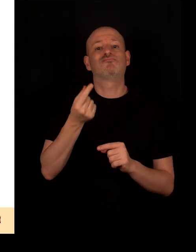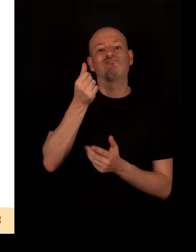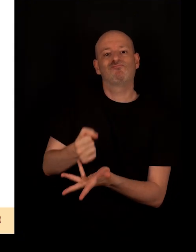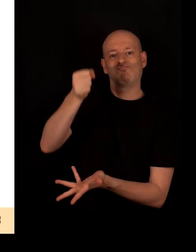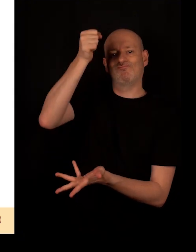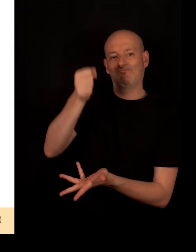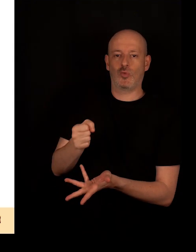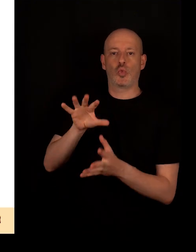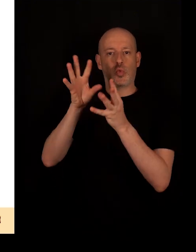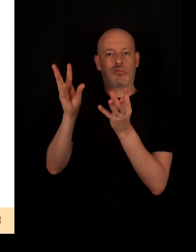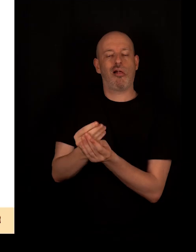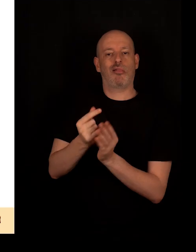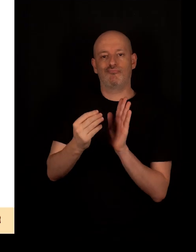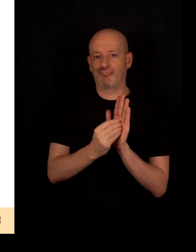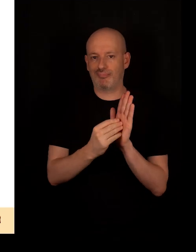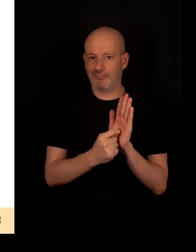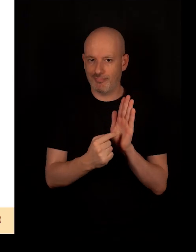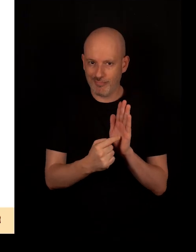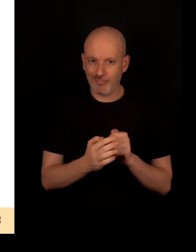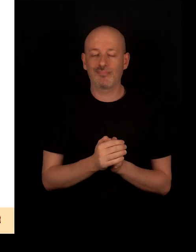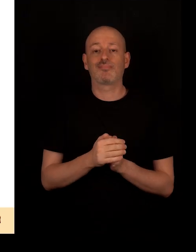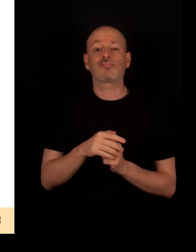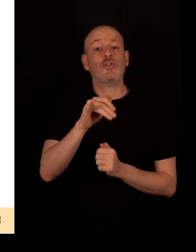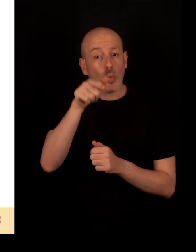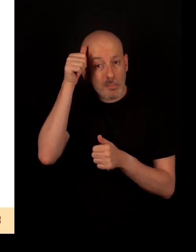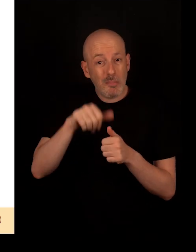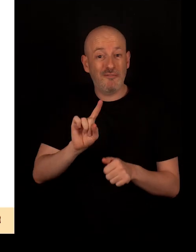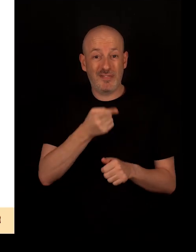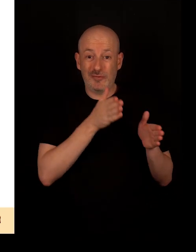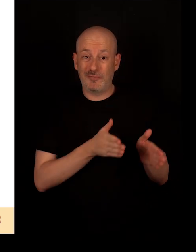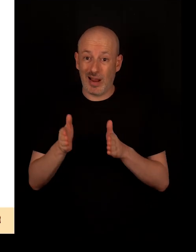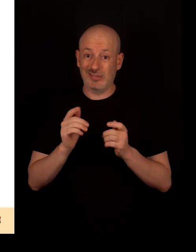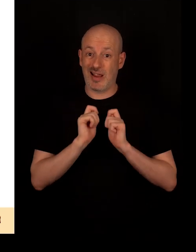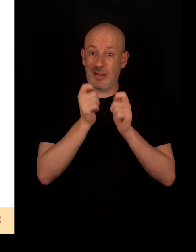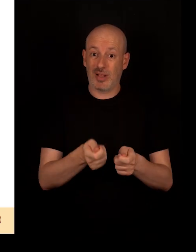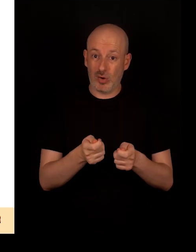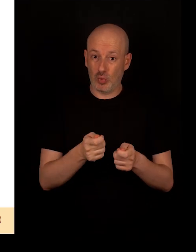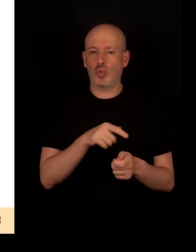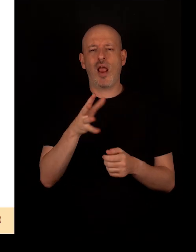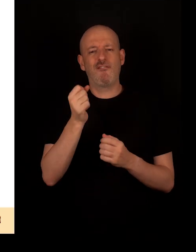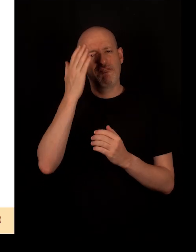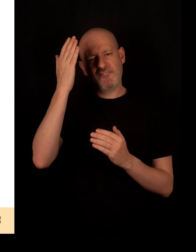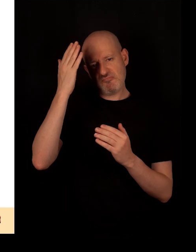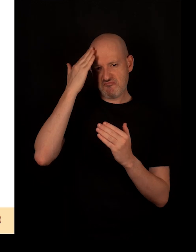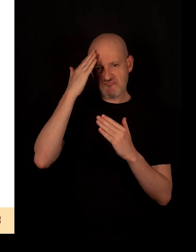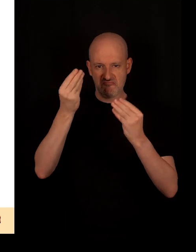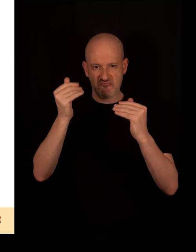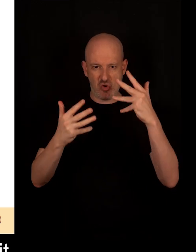And it will include the total grant amount. If you remember, in the first phase and in the application, we had an estimation.